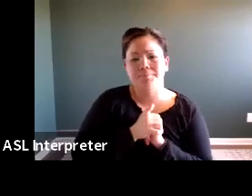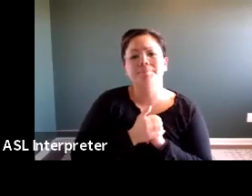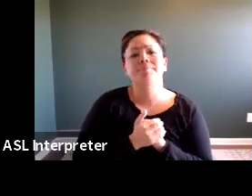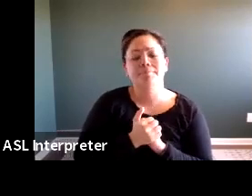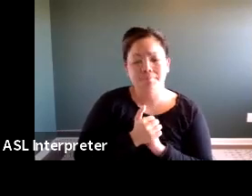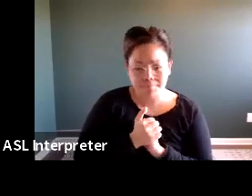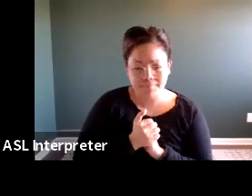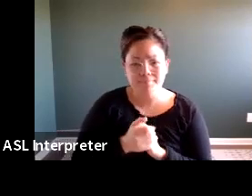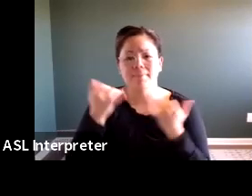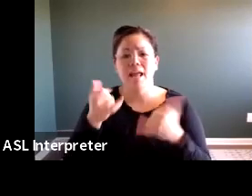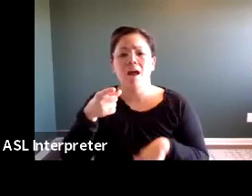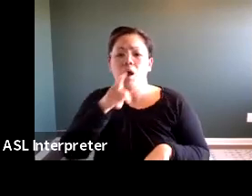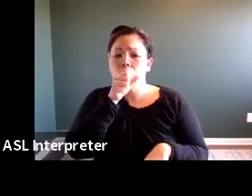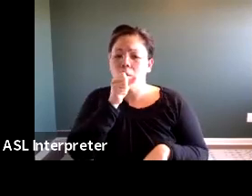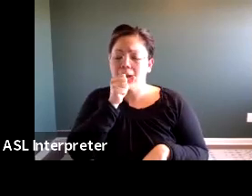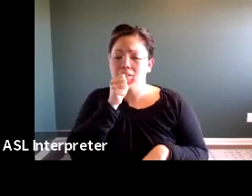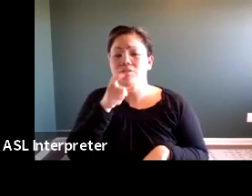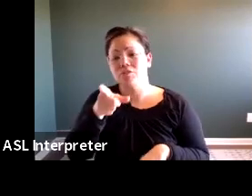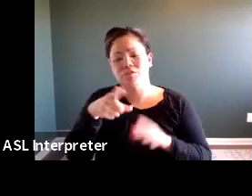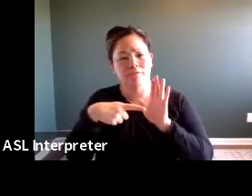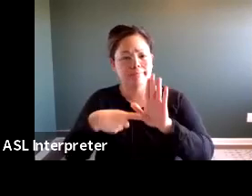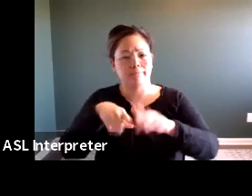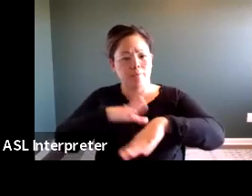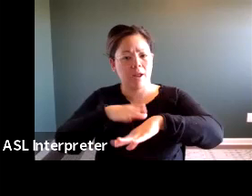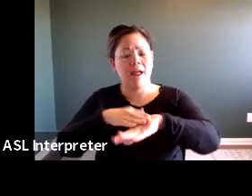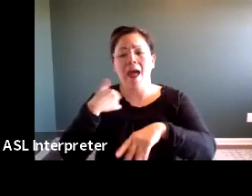So for orange, when there is increased community spread